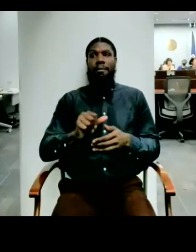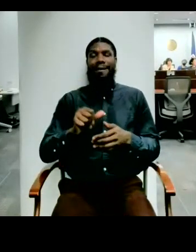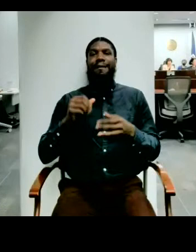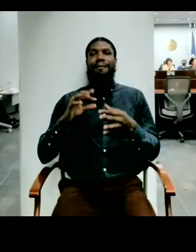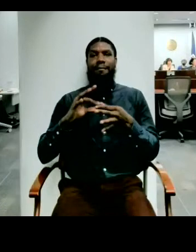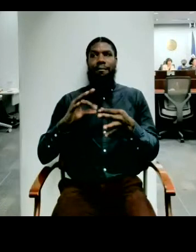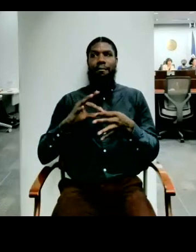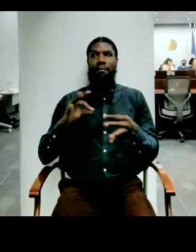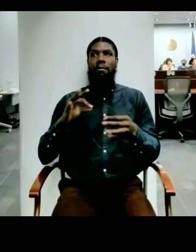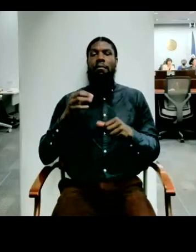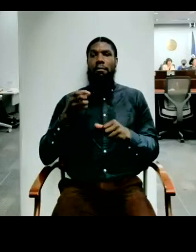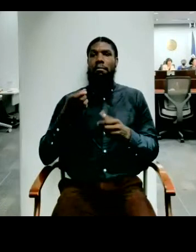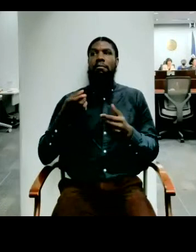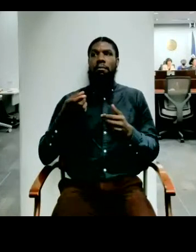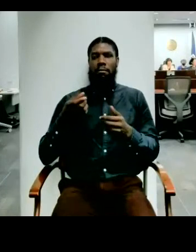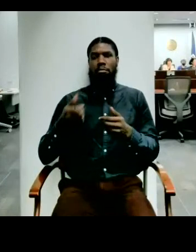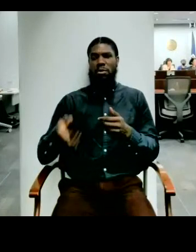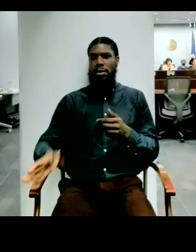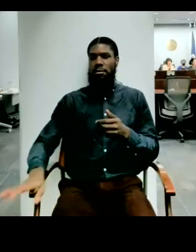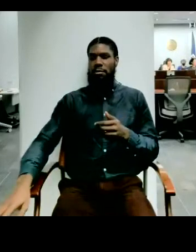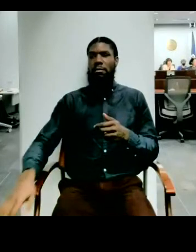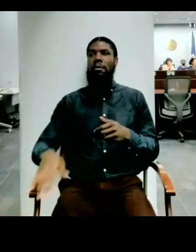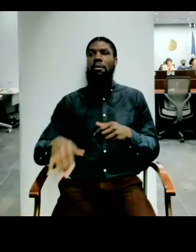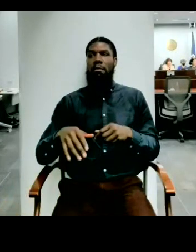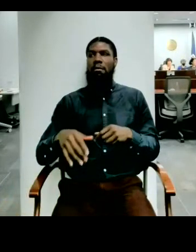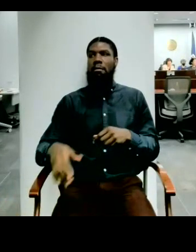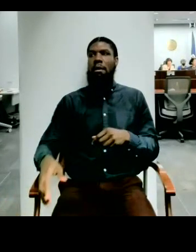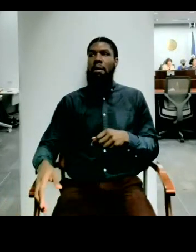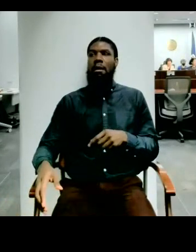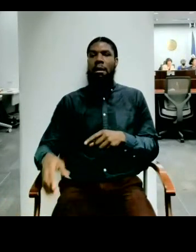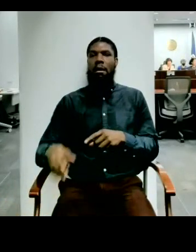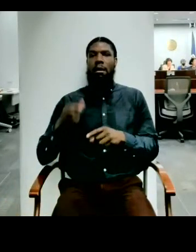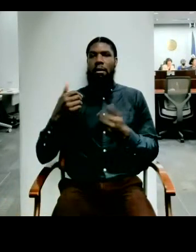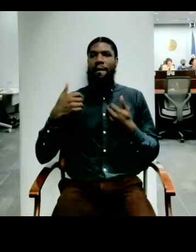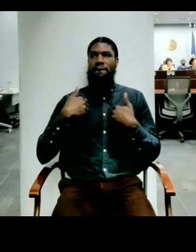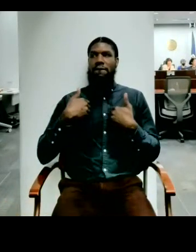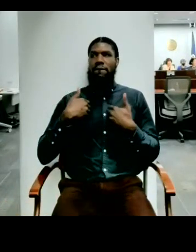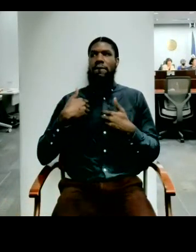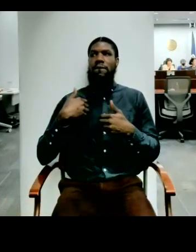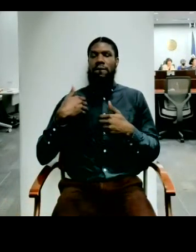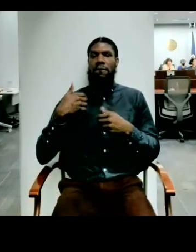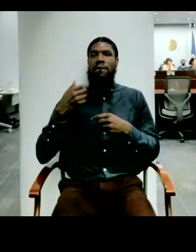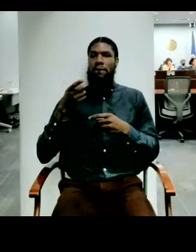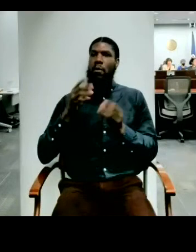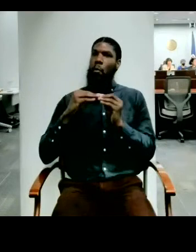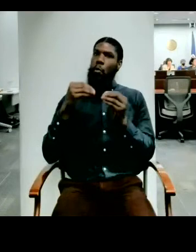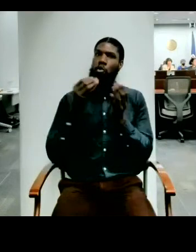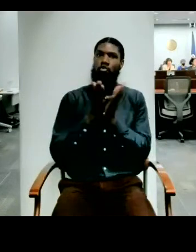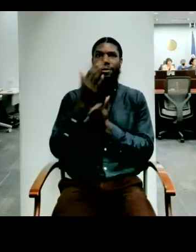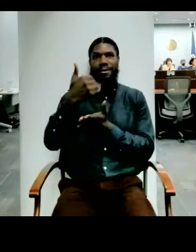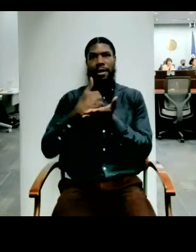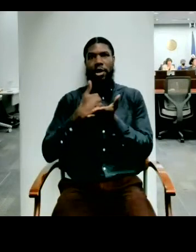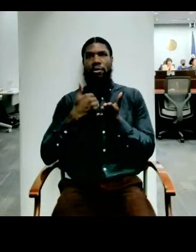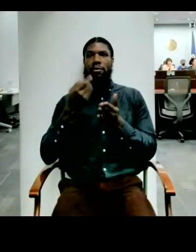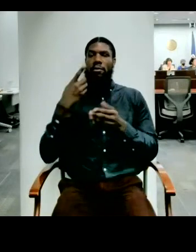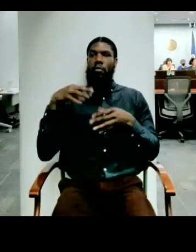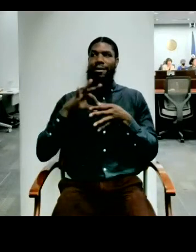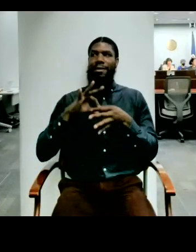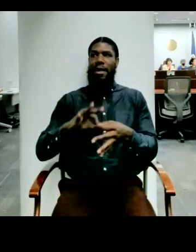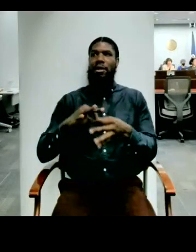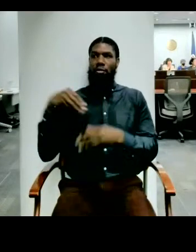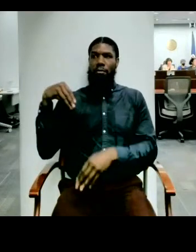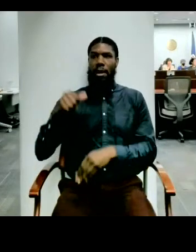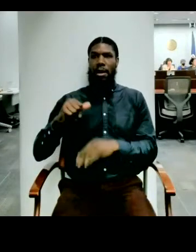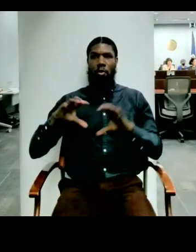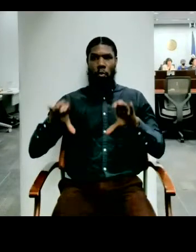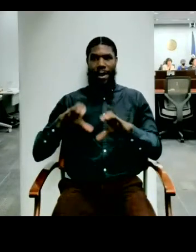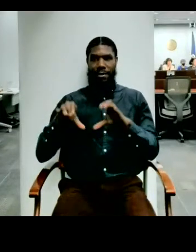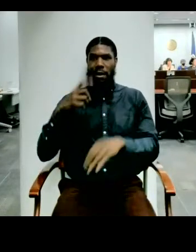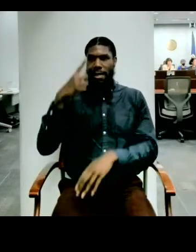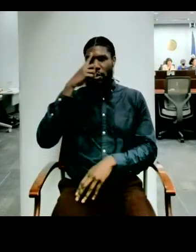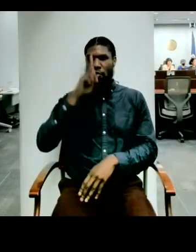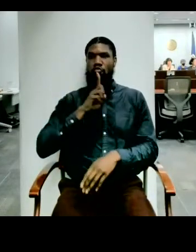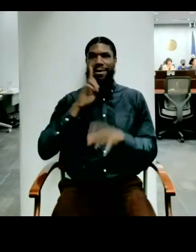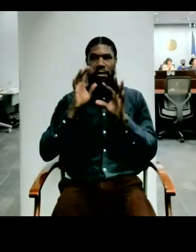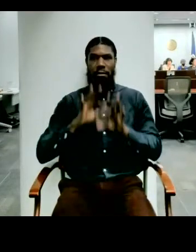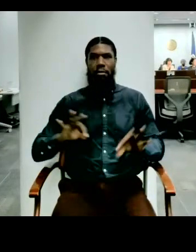And so having that greater um transparency into pay practices is I think a really critical tool